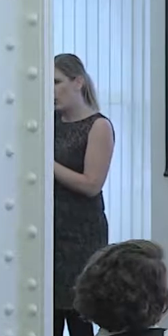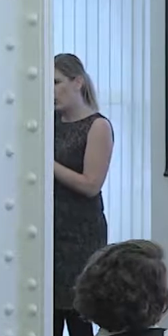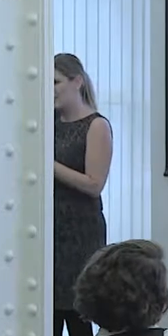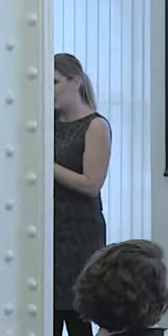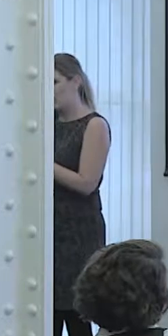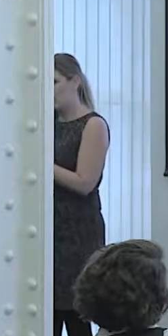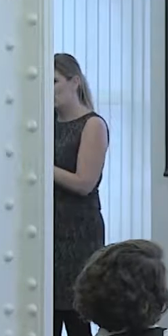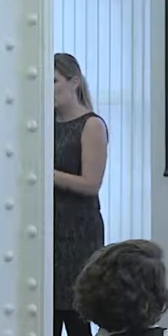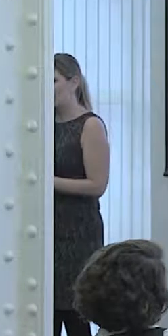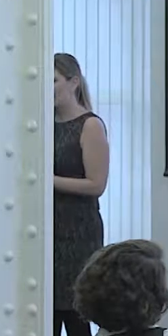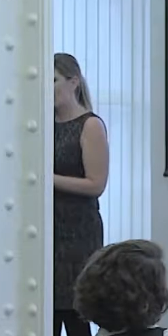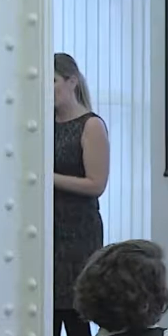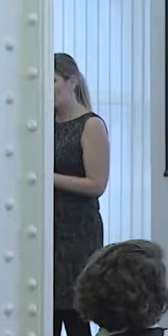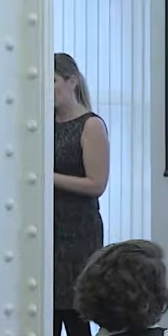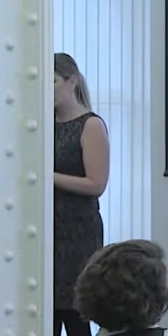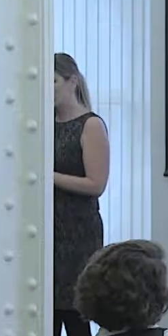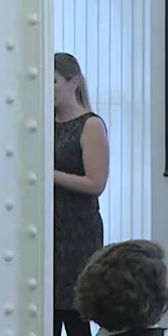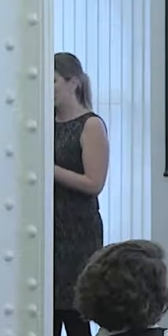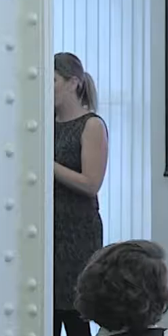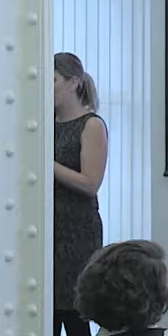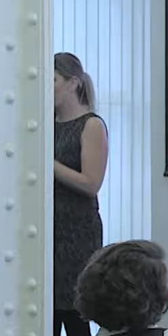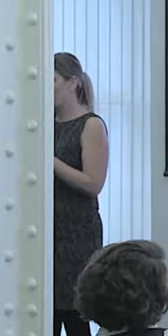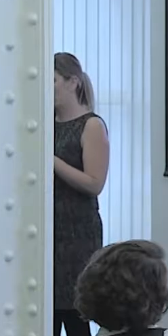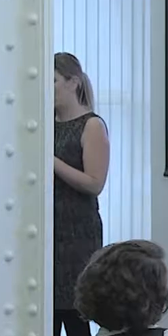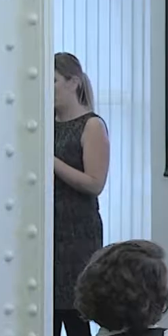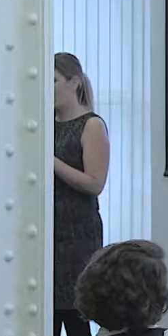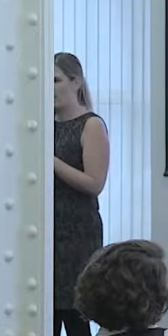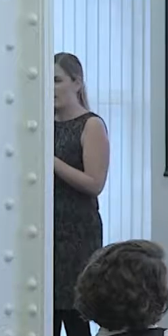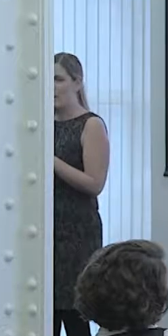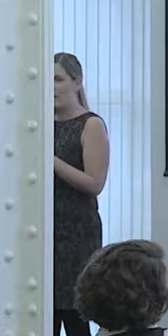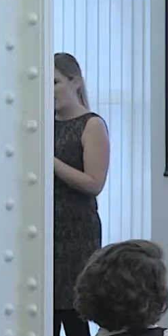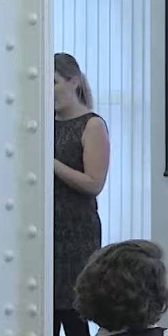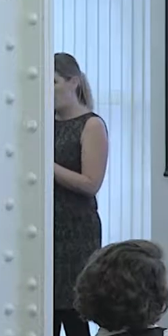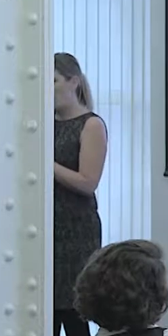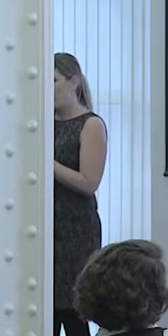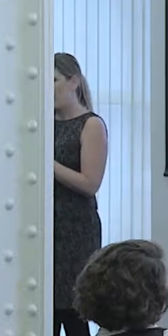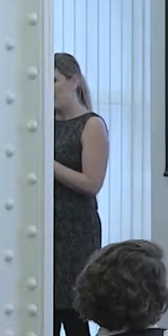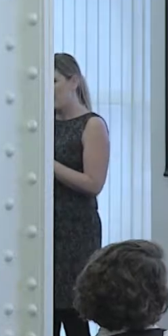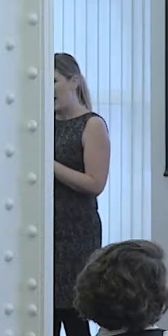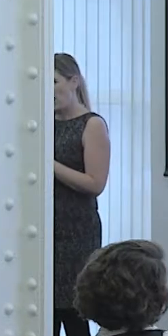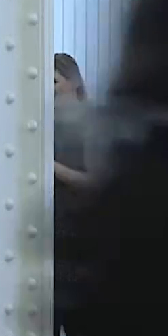they were in a sexuality class in UC Berkeley, and